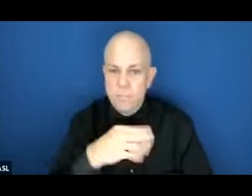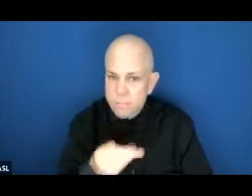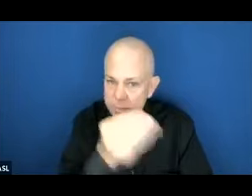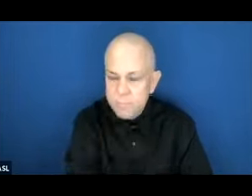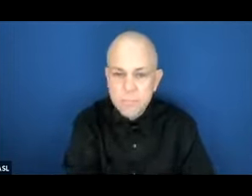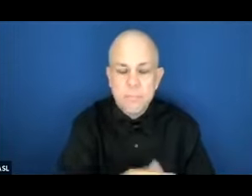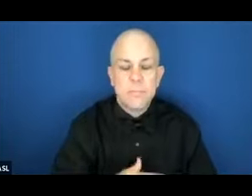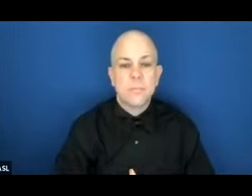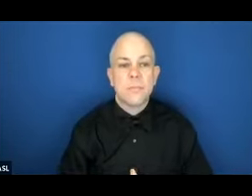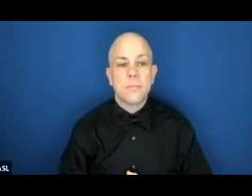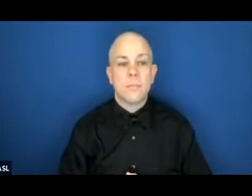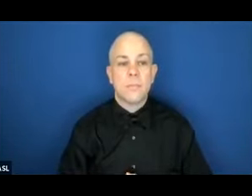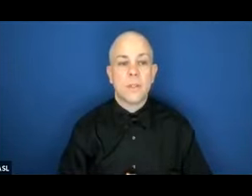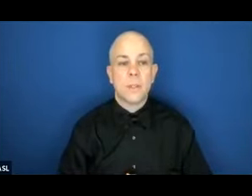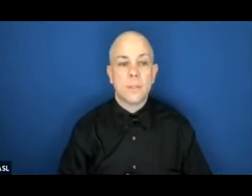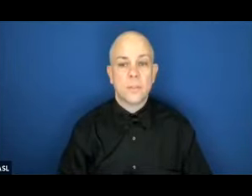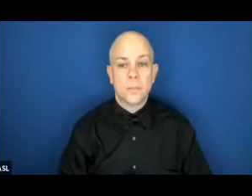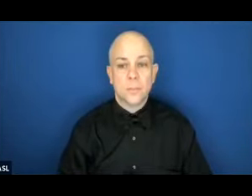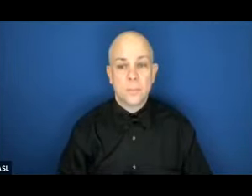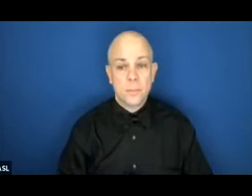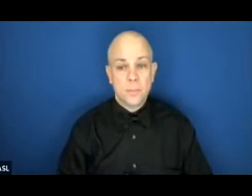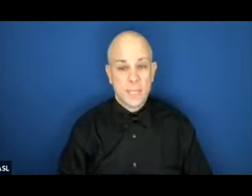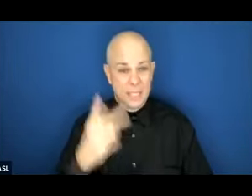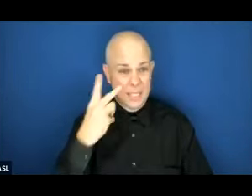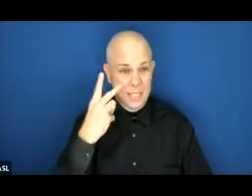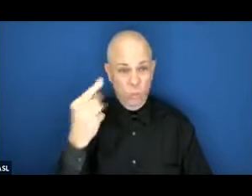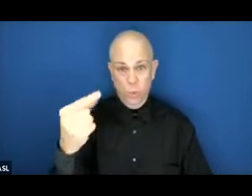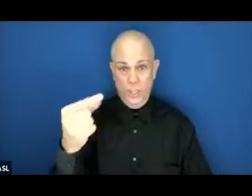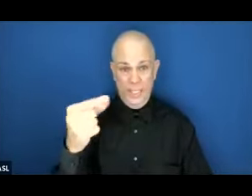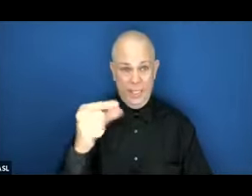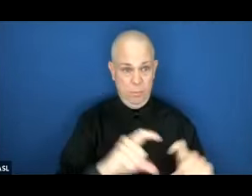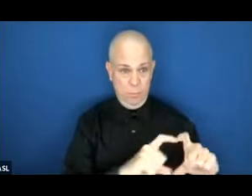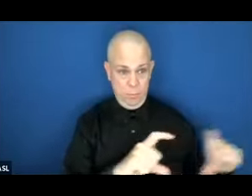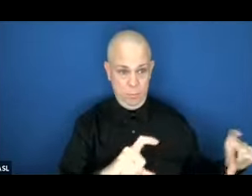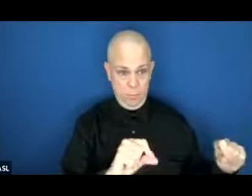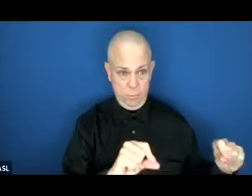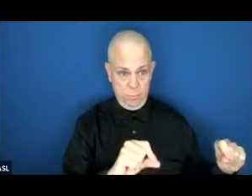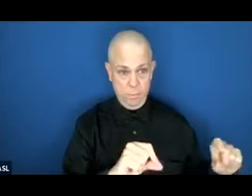so the green here corresponds to what would be considered moderate